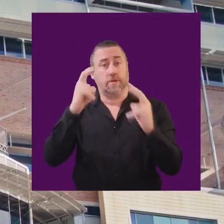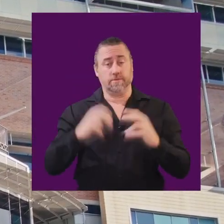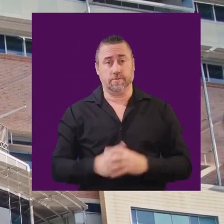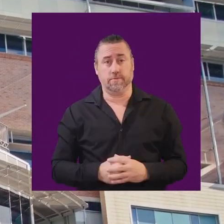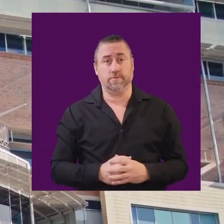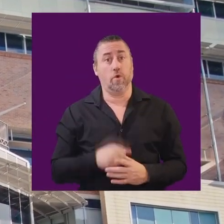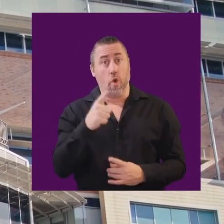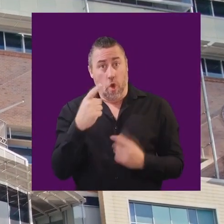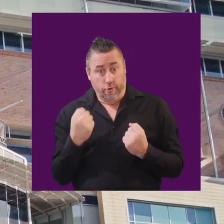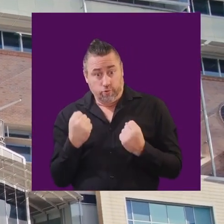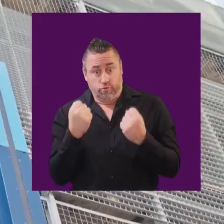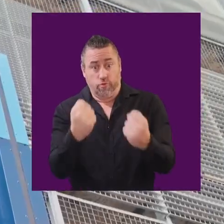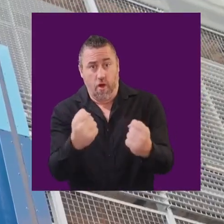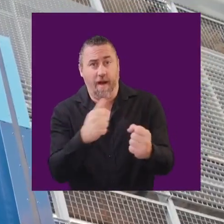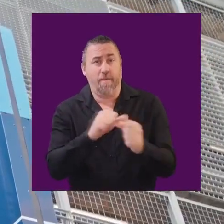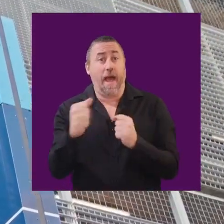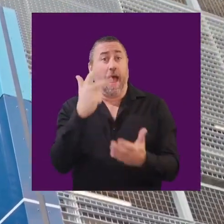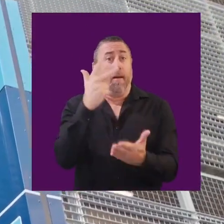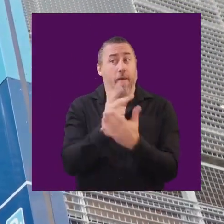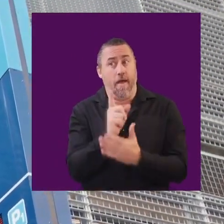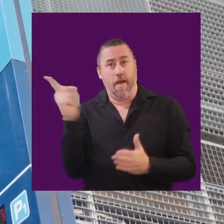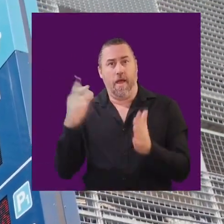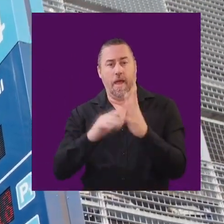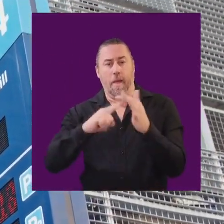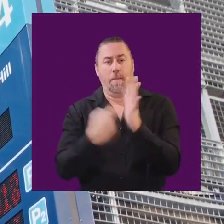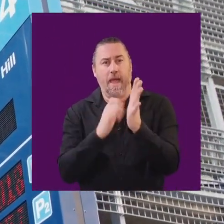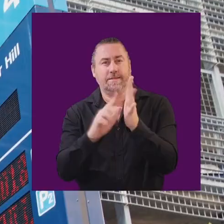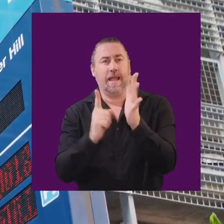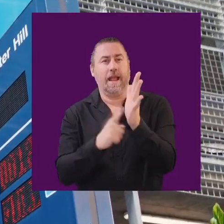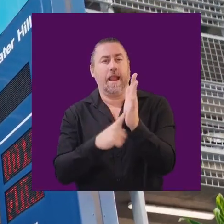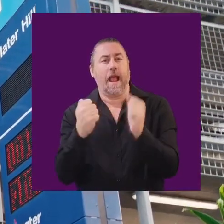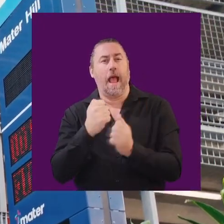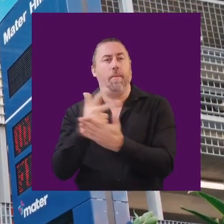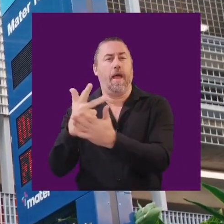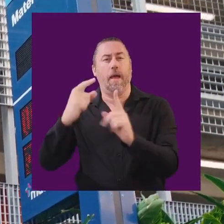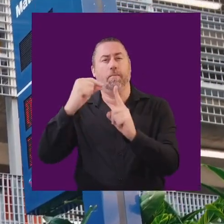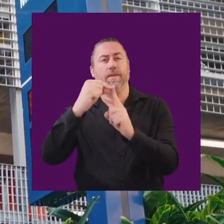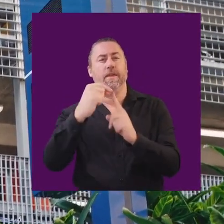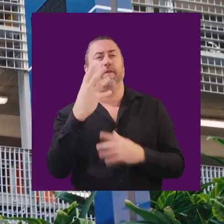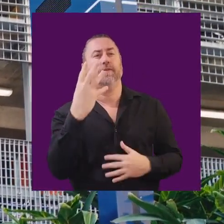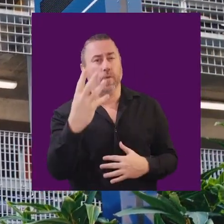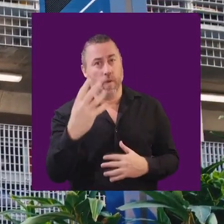and by train. If you're arriving by a car, the best car park is Mater Hill Car Park P4. You can